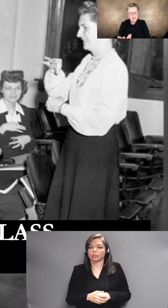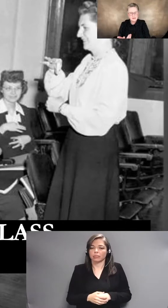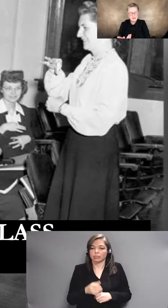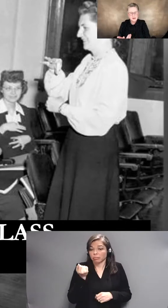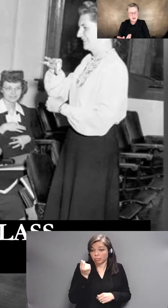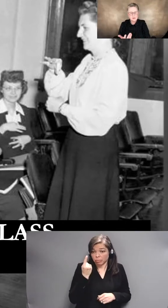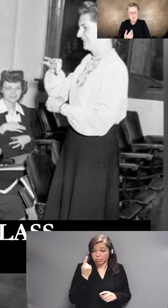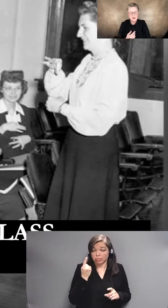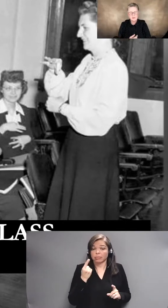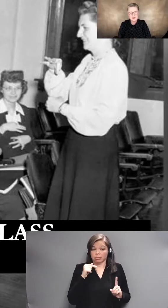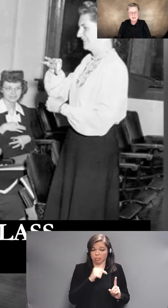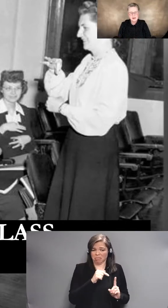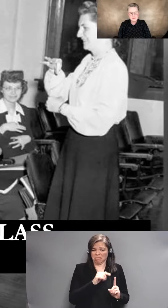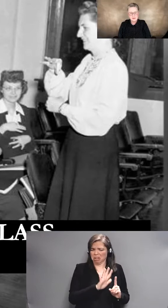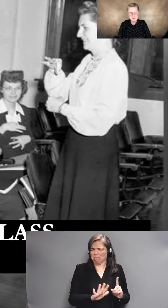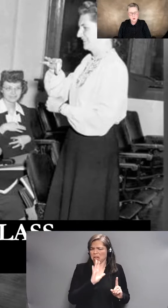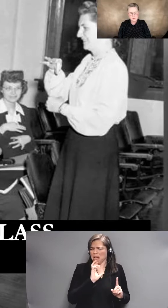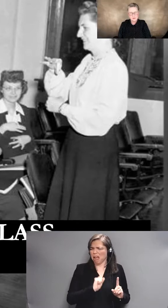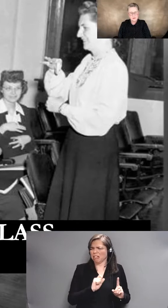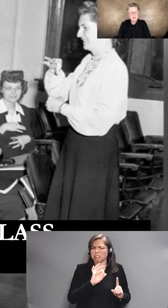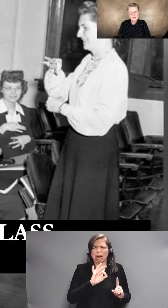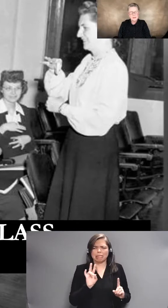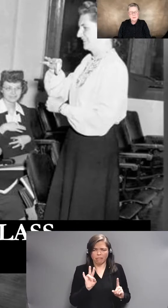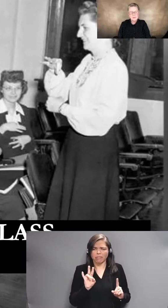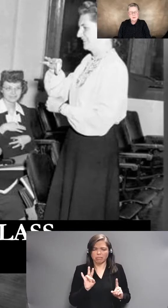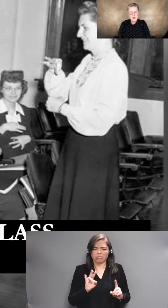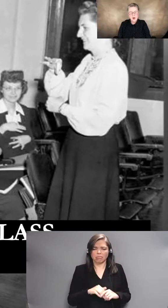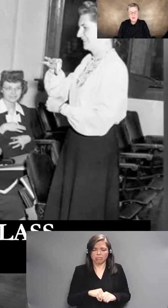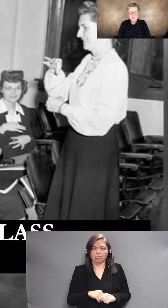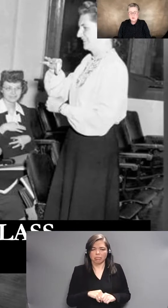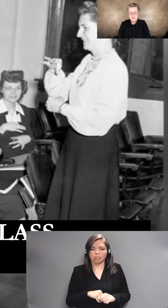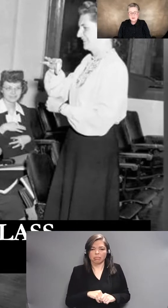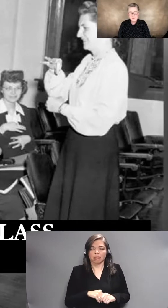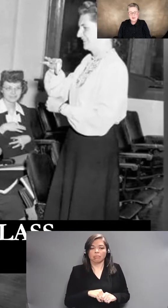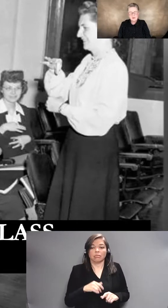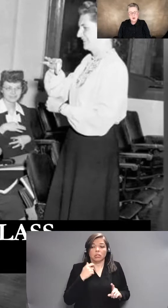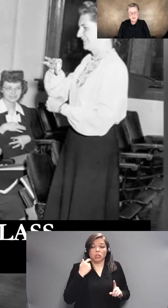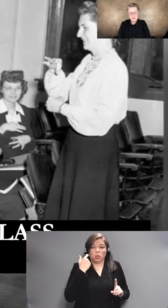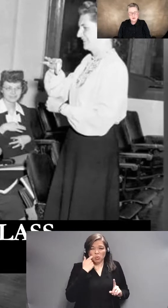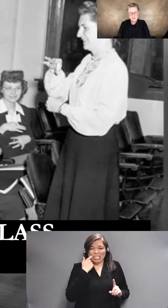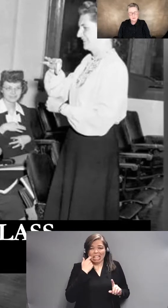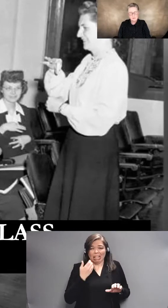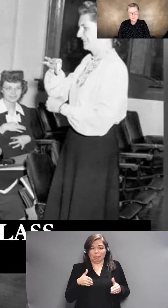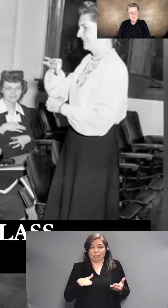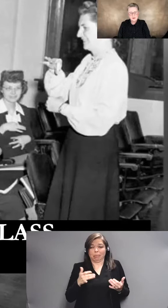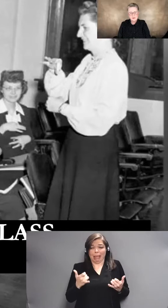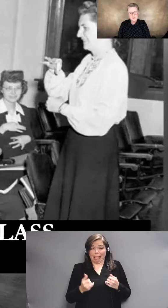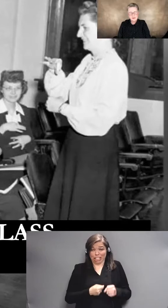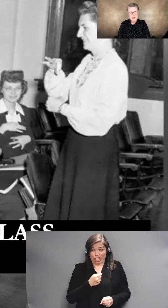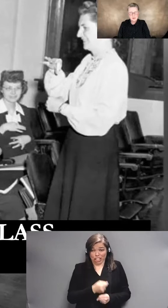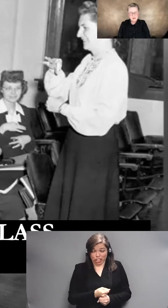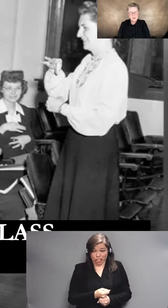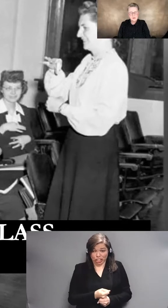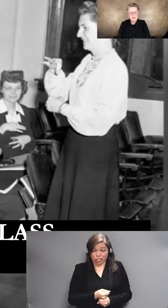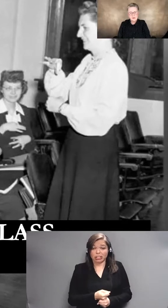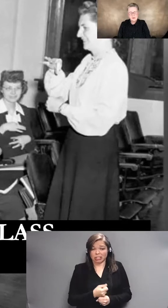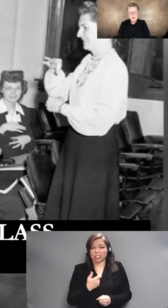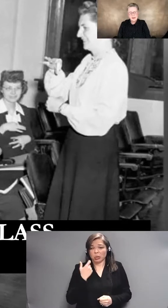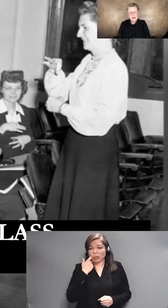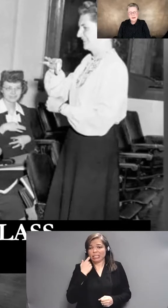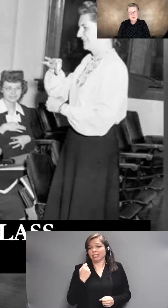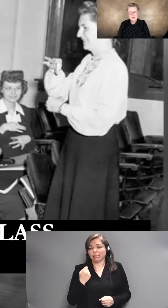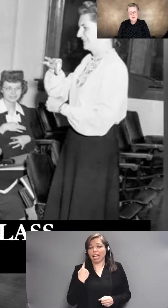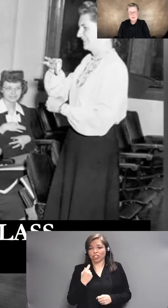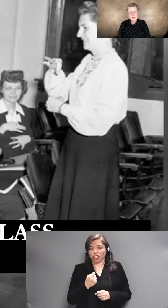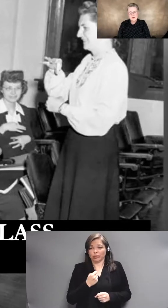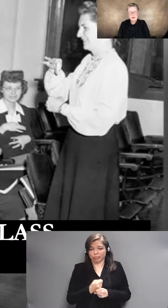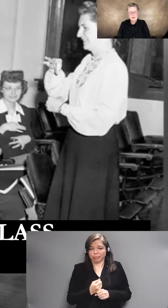at this time was about 97 years old, Lottie just recently passed away this year, this last year and